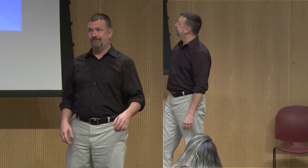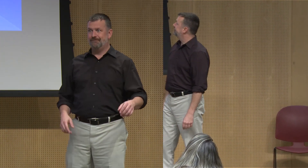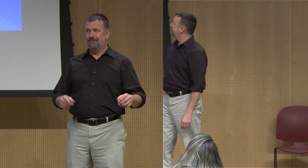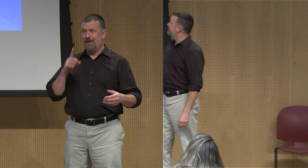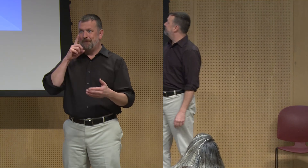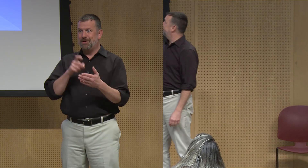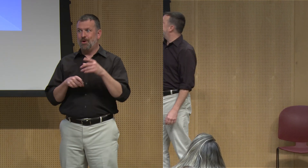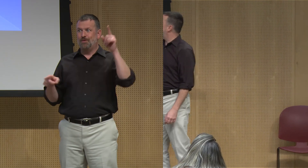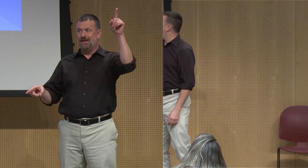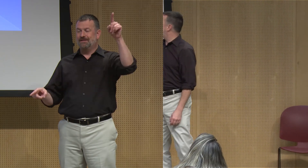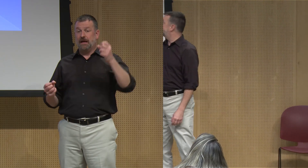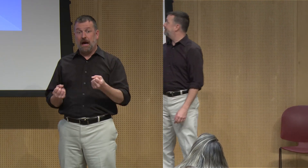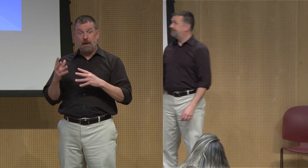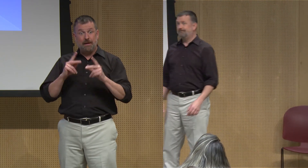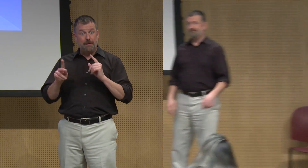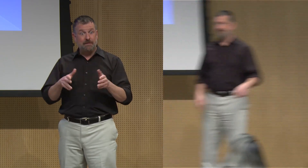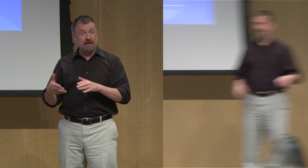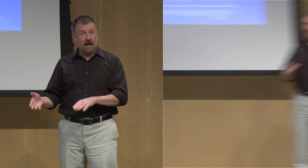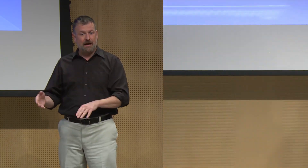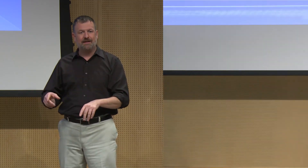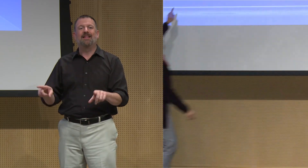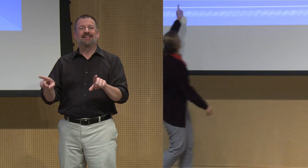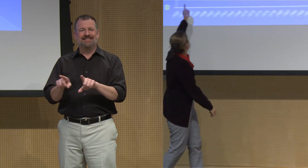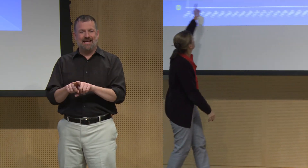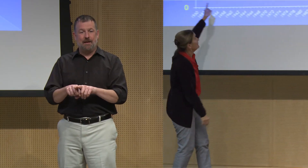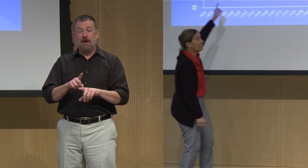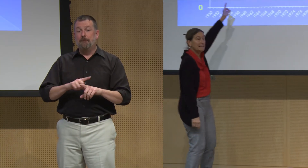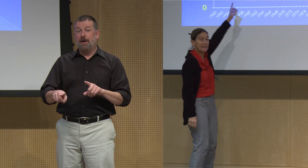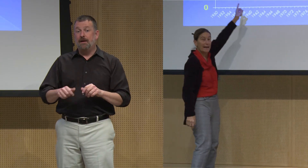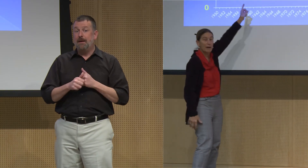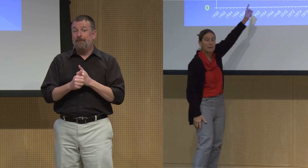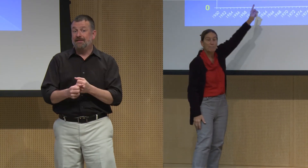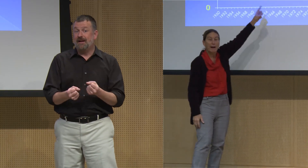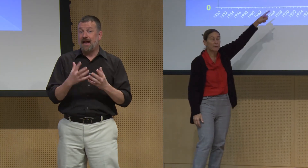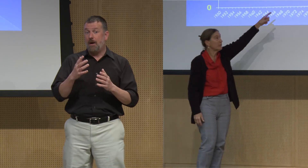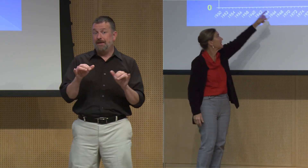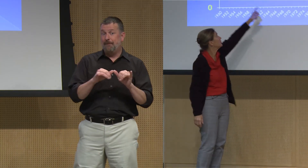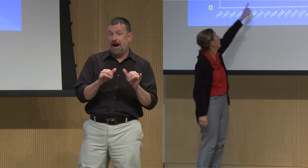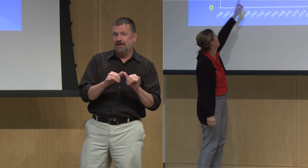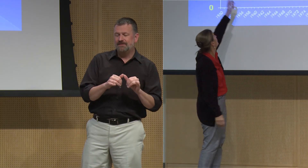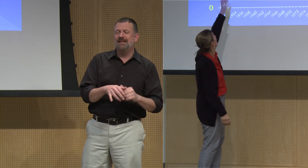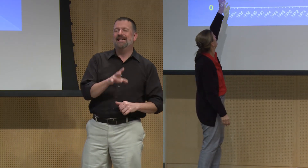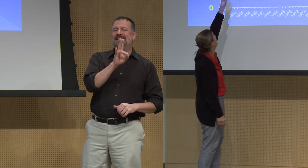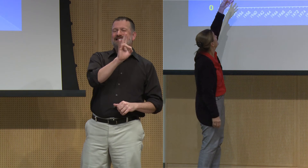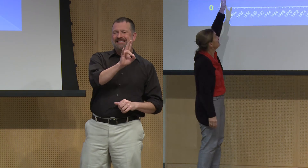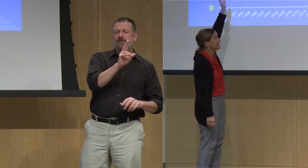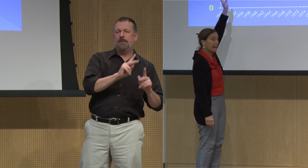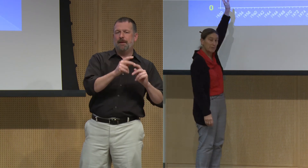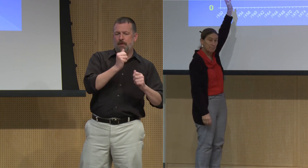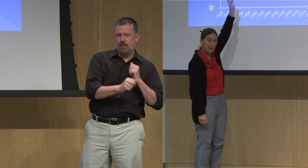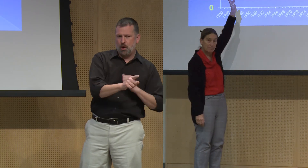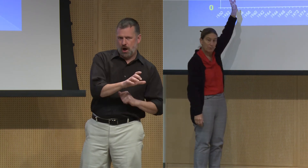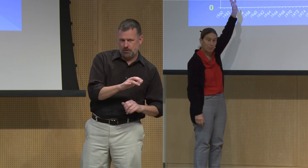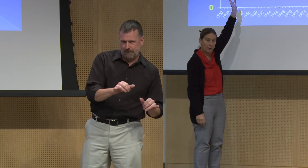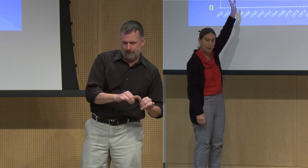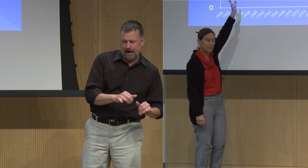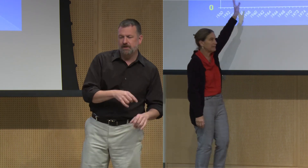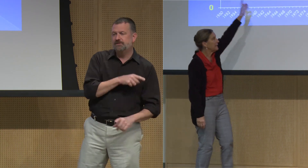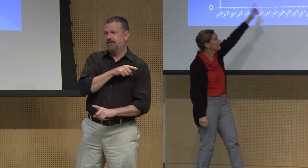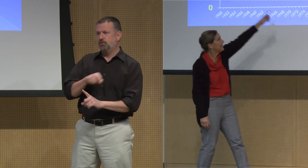OF PEOPLE DYING, BUT THE RATE BASED ON HOW MANY MILES DRIVEN HAS GONE FROM 7 PEOPLE PER 100--